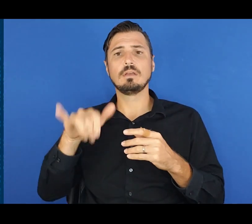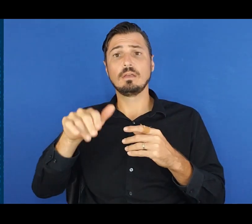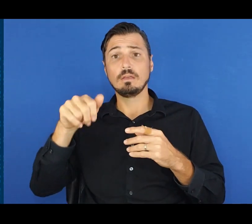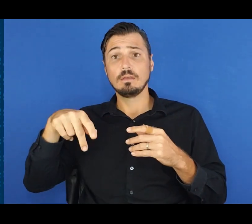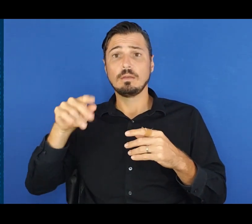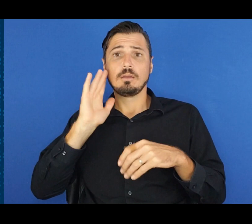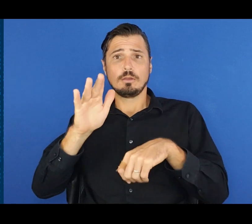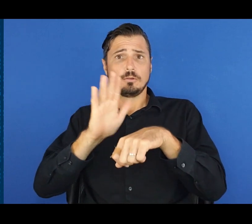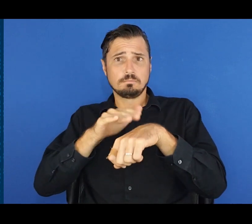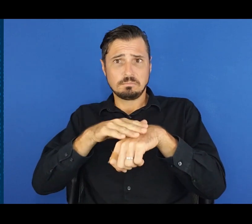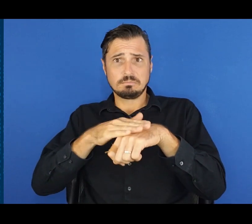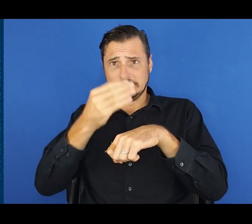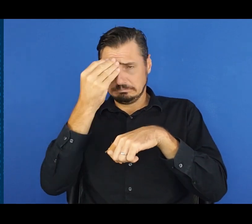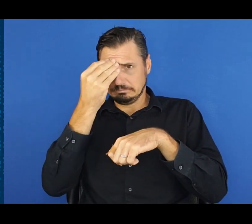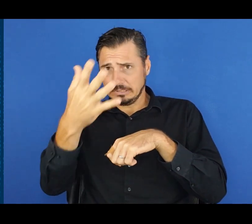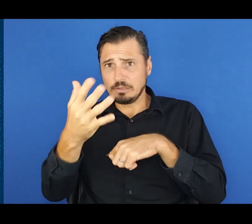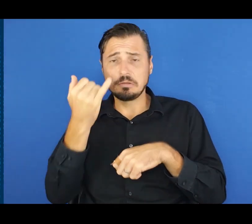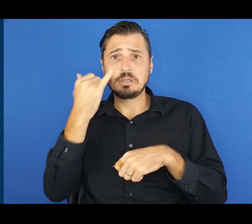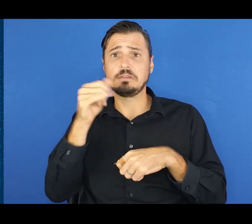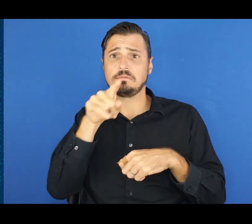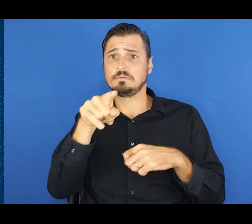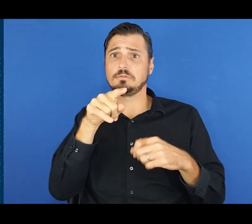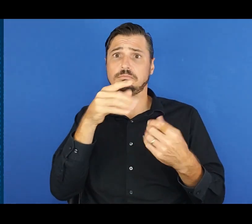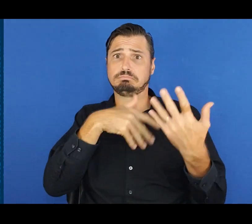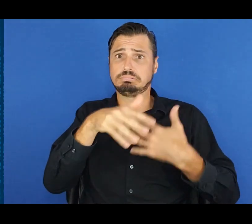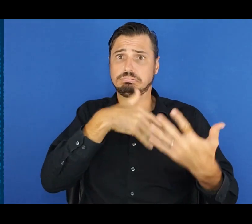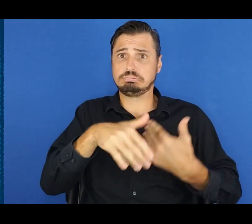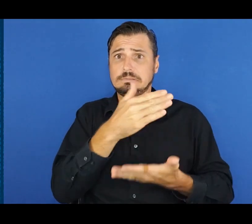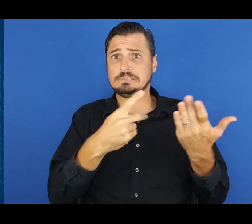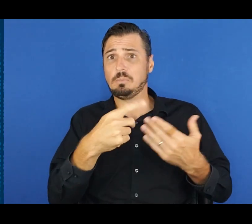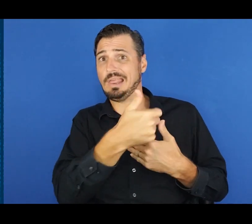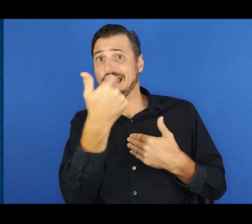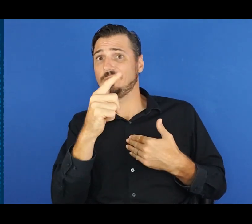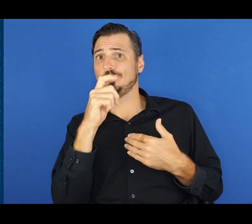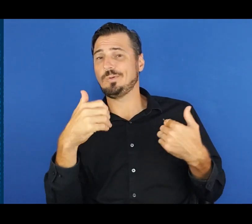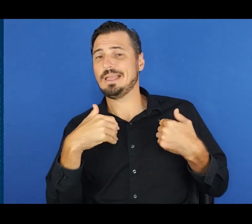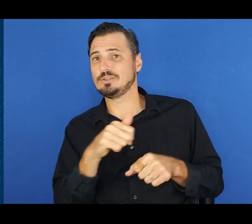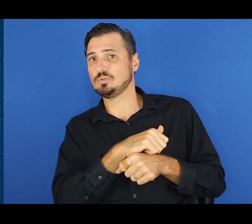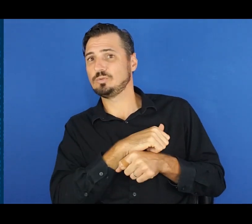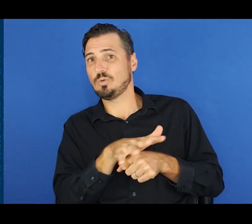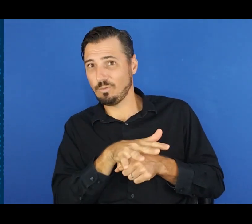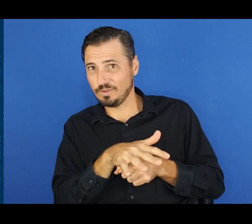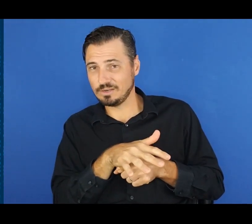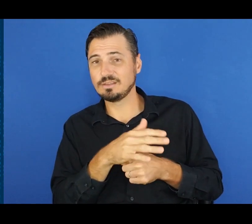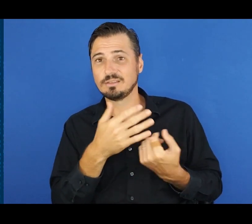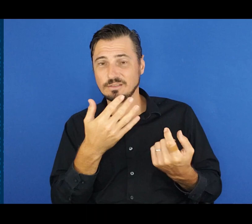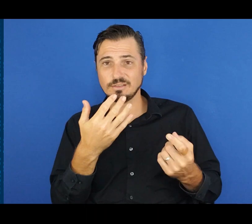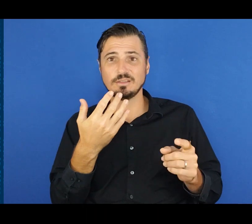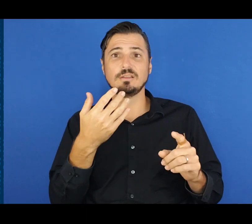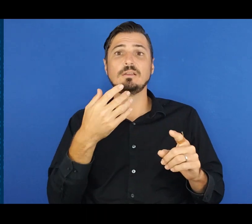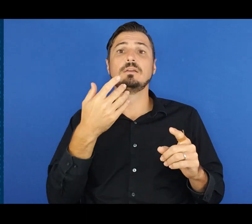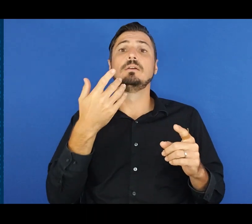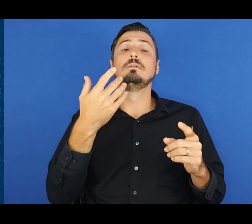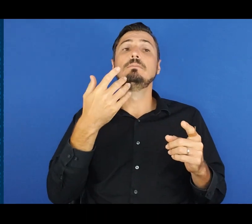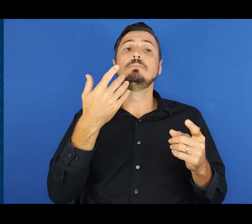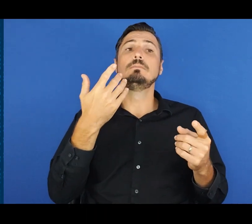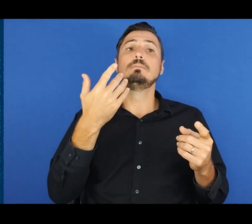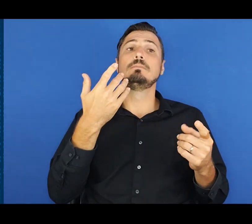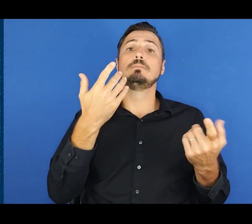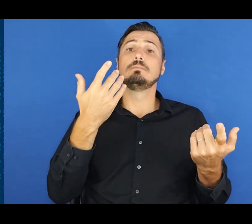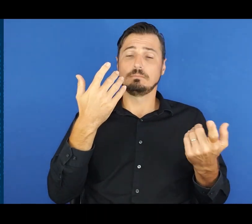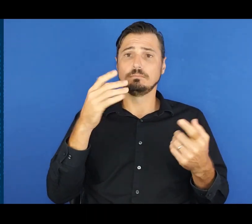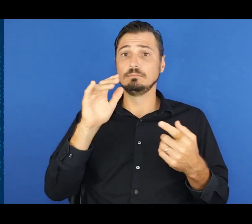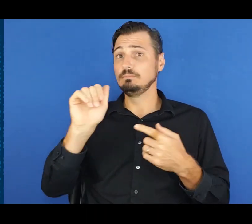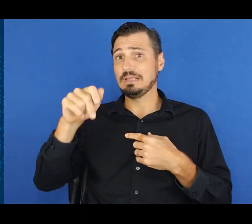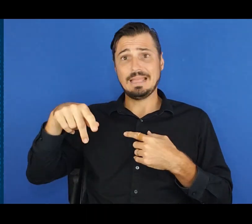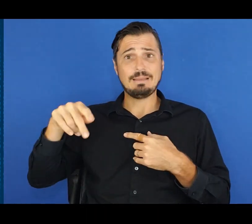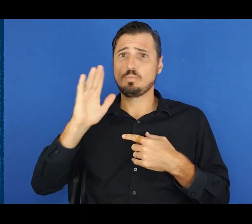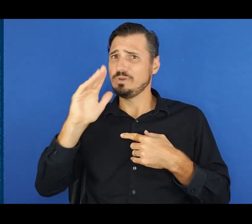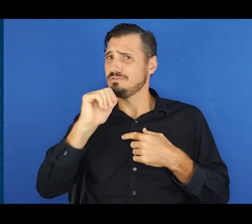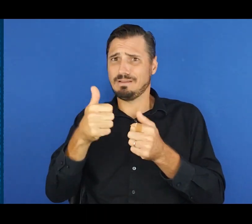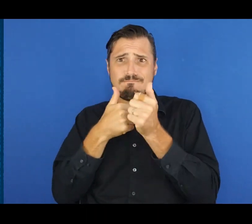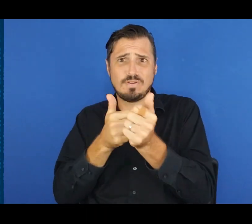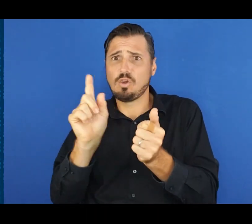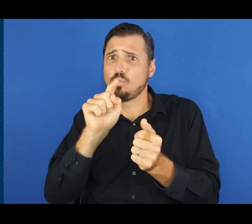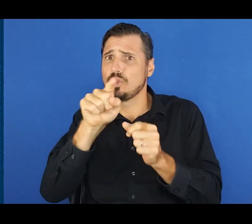application. The app alerts you when you may have been in close contact with someone who put you at risk for exposure. This app does not track your location